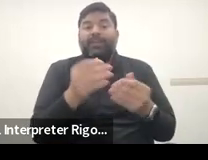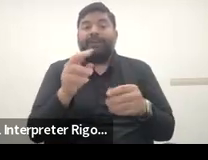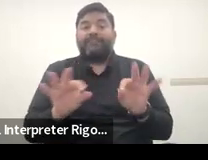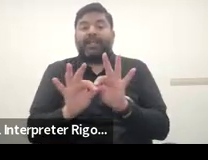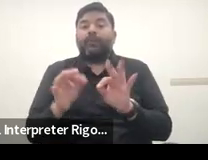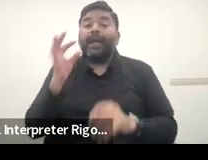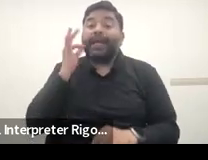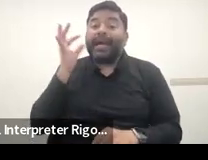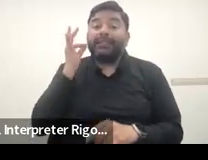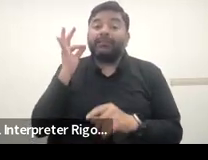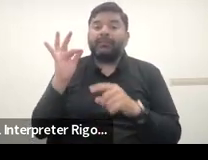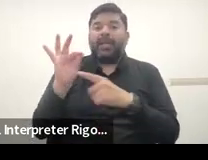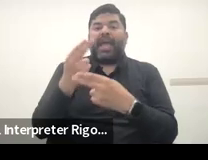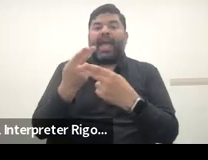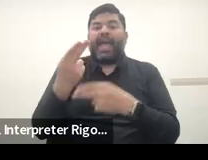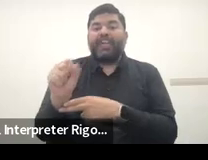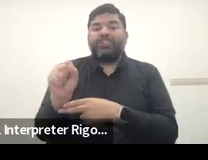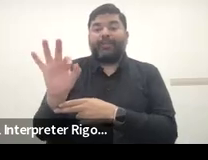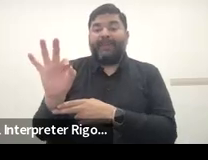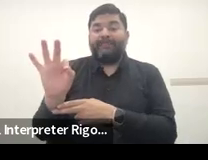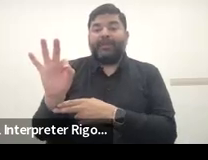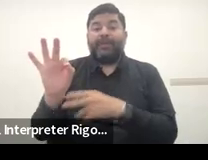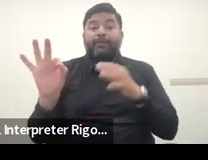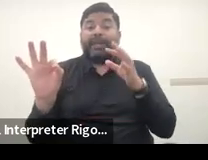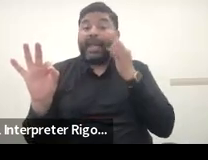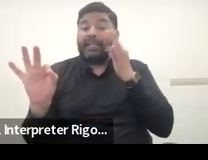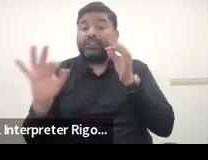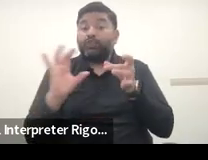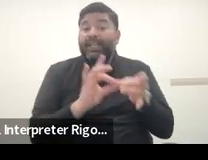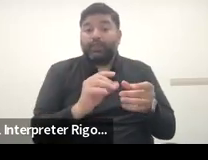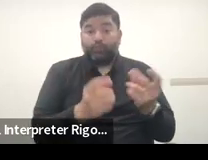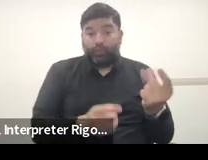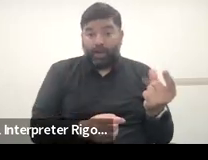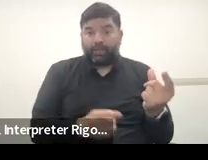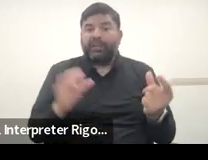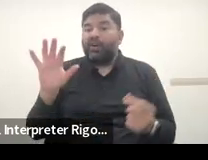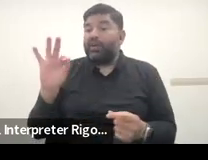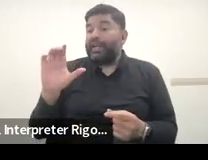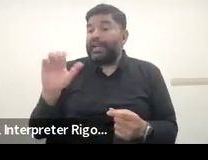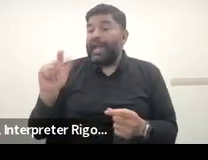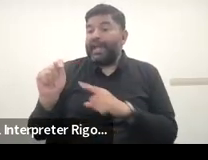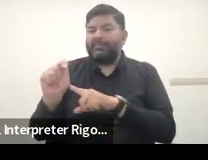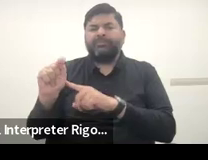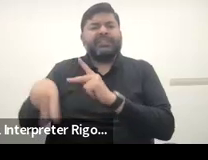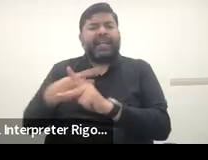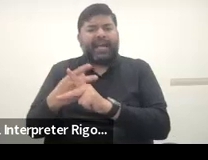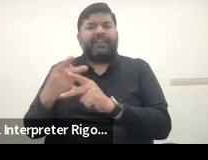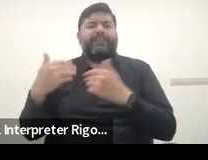handshape, F) but also (cat, is related to, dog) and (cat, is a type of, animal) etc etc.